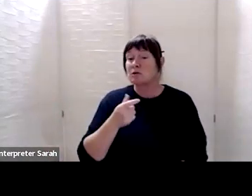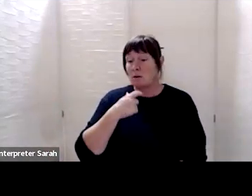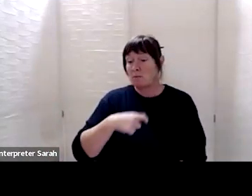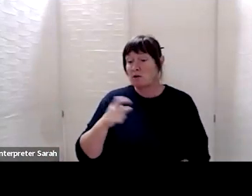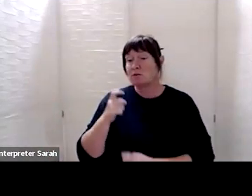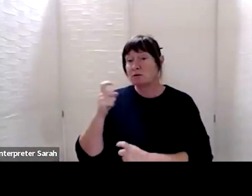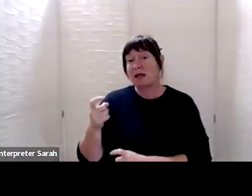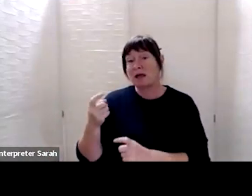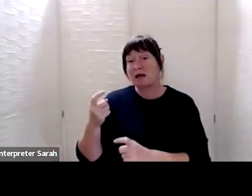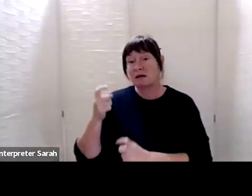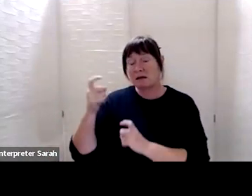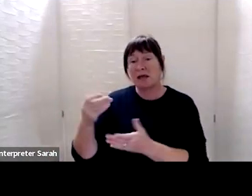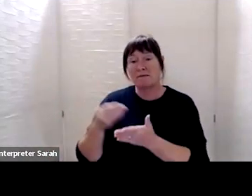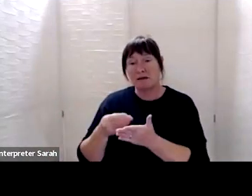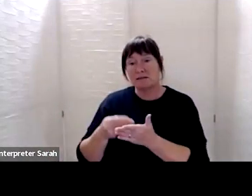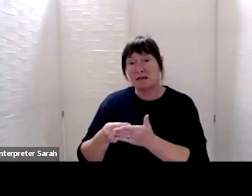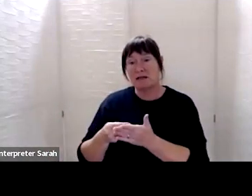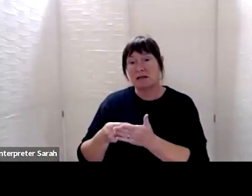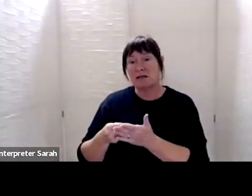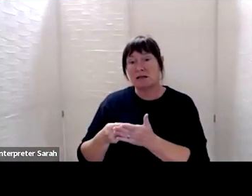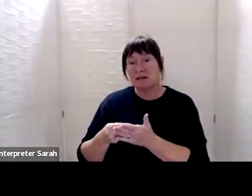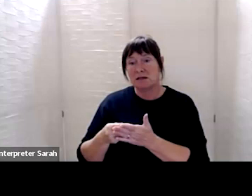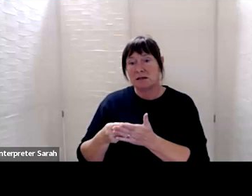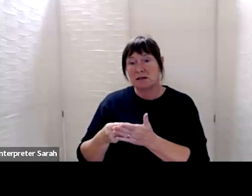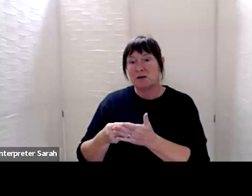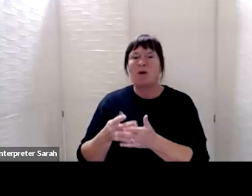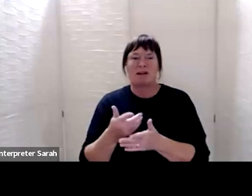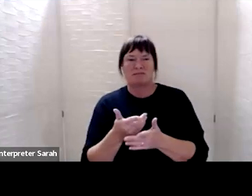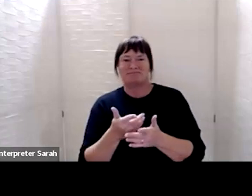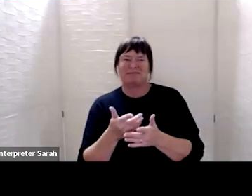funding to actually hire, well he has a wonderful buddy, we don’t call them support workers